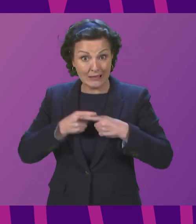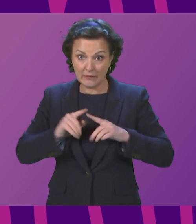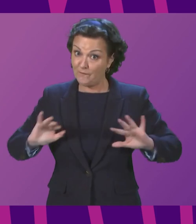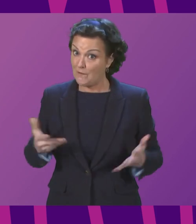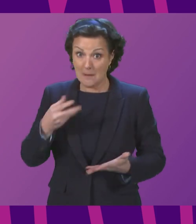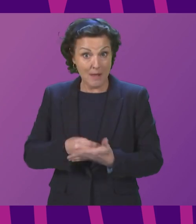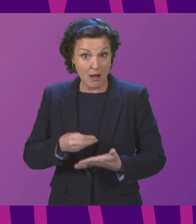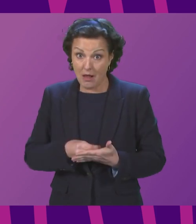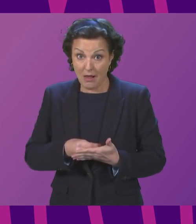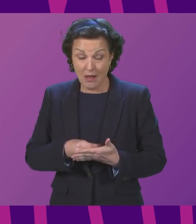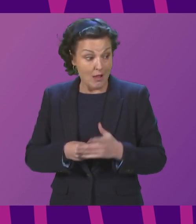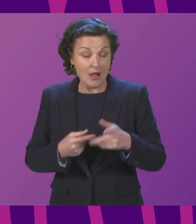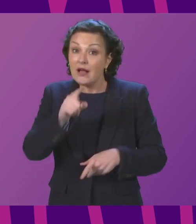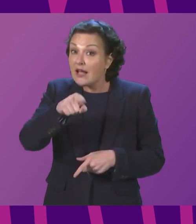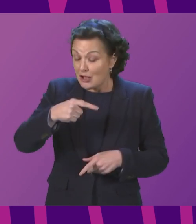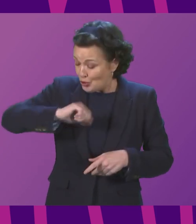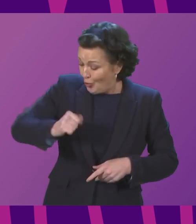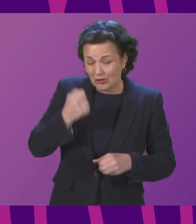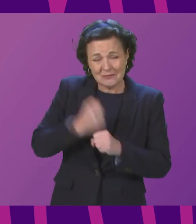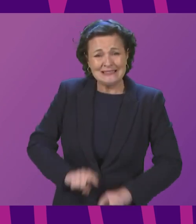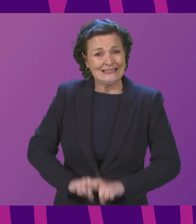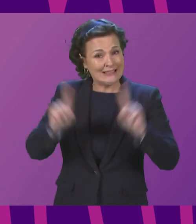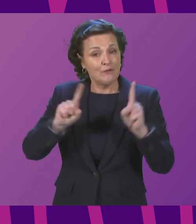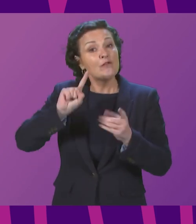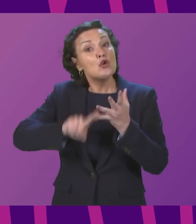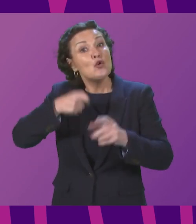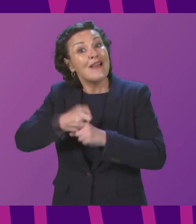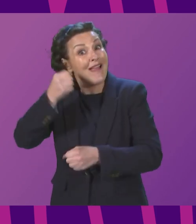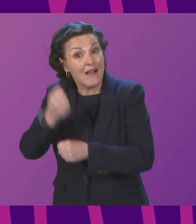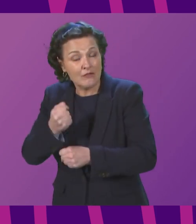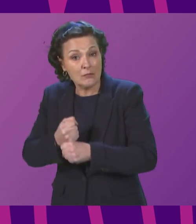Government has, unlike the UK Government, decided to dig into our own funding and to